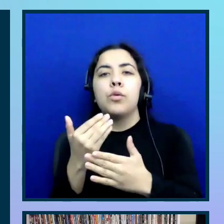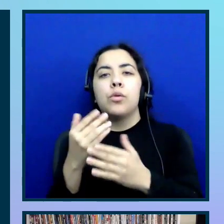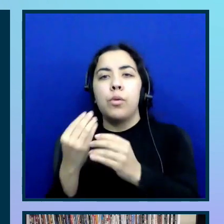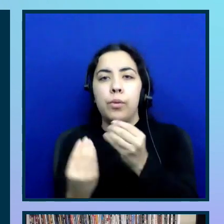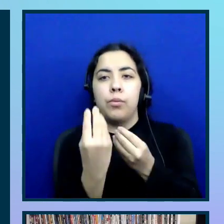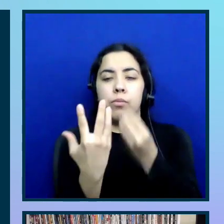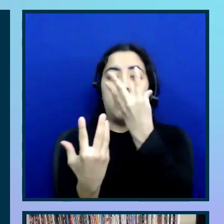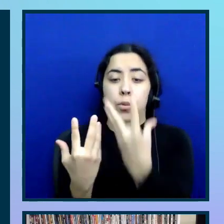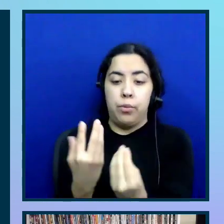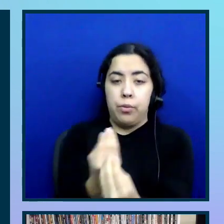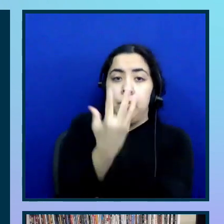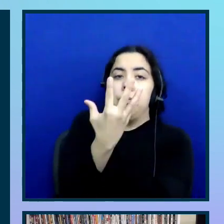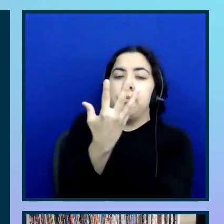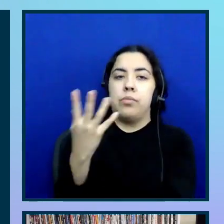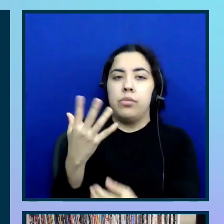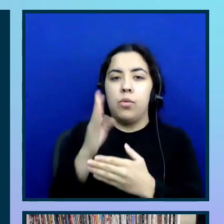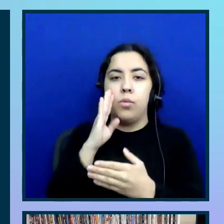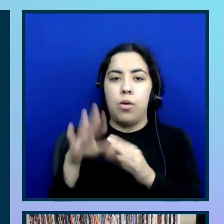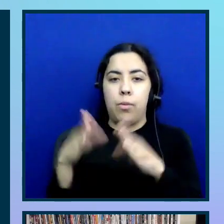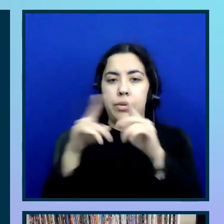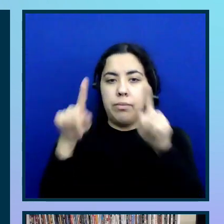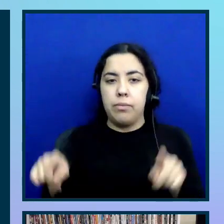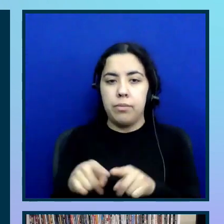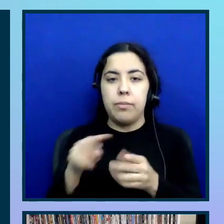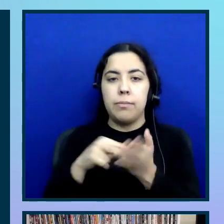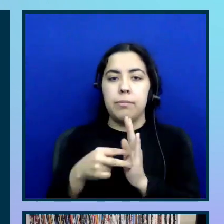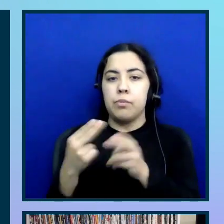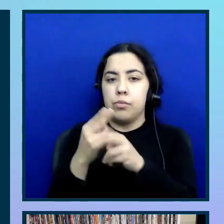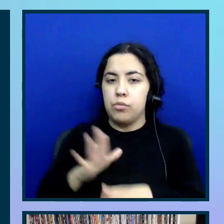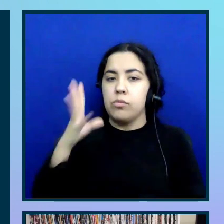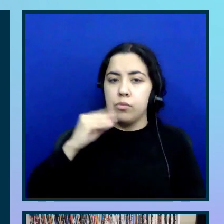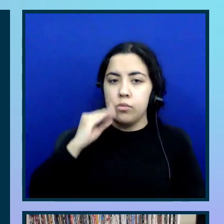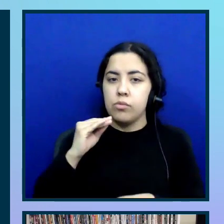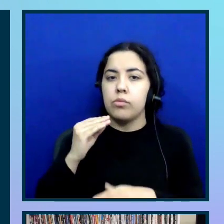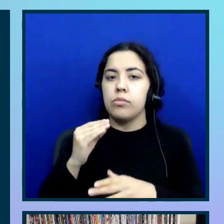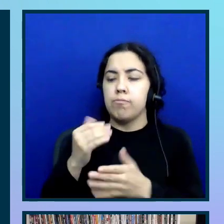So not only is a visual user experience increased by the icon, but also the oral user experience